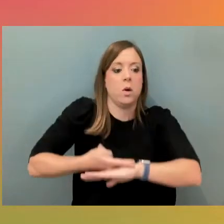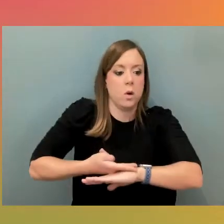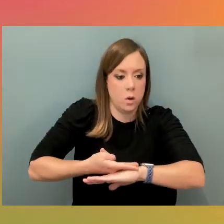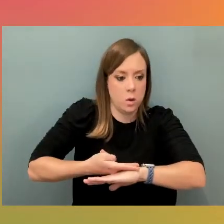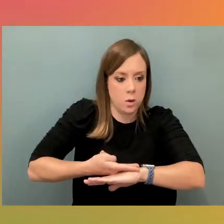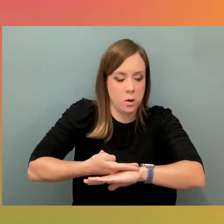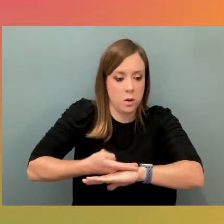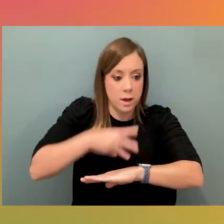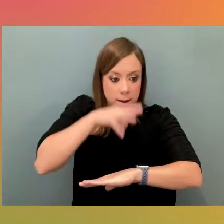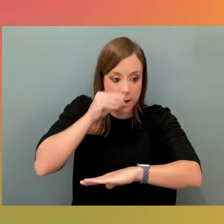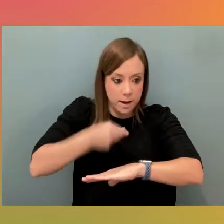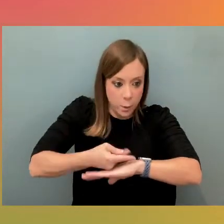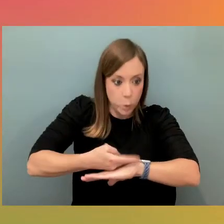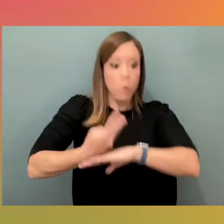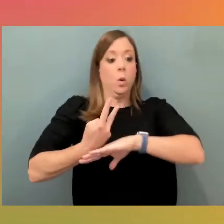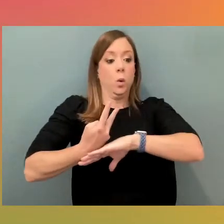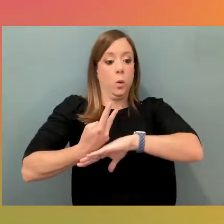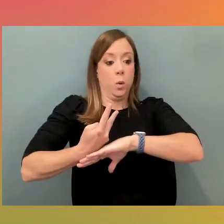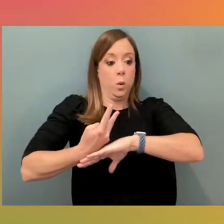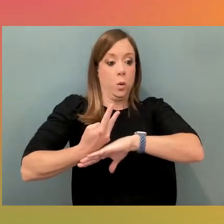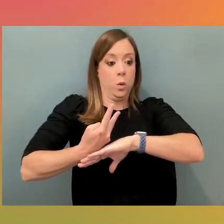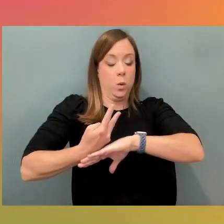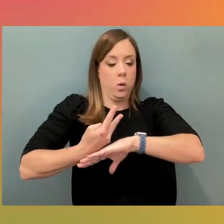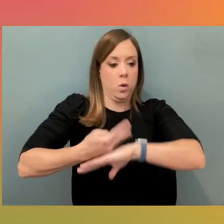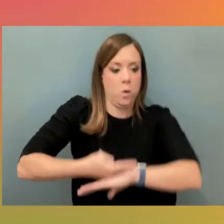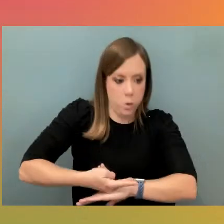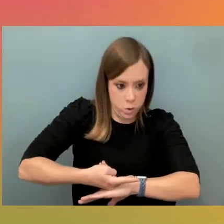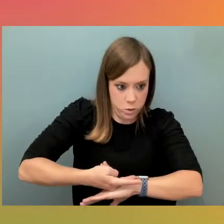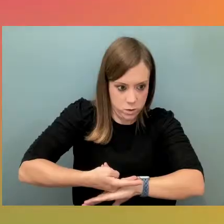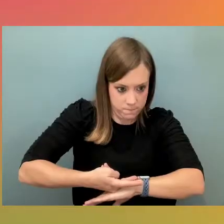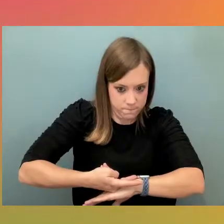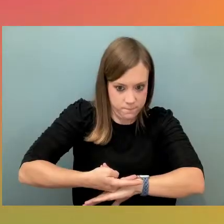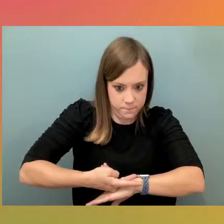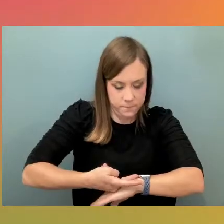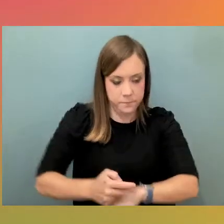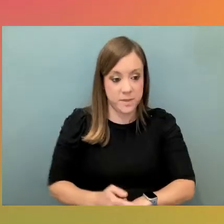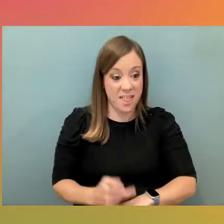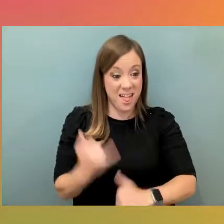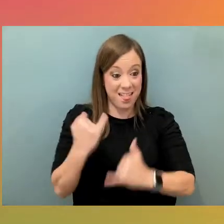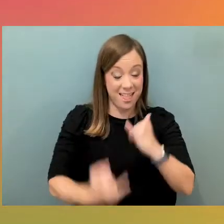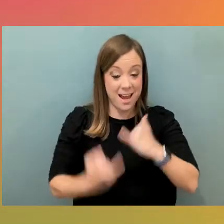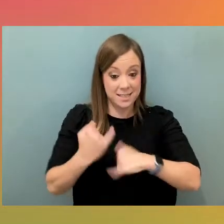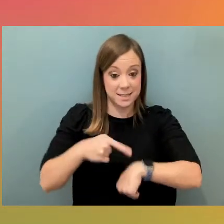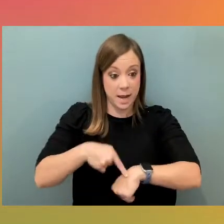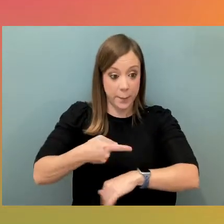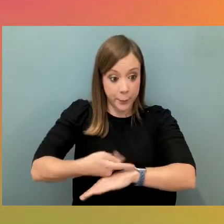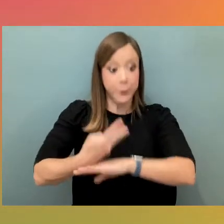SO TWO MORE TIMES. INHALE, LIFT. EXHALE, LOWER. HAIL LIFT.